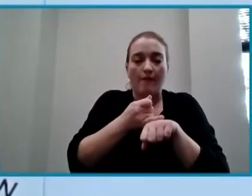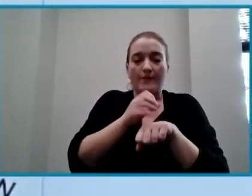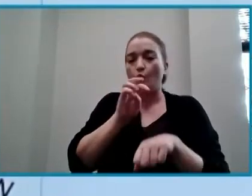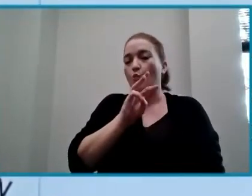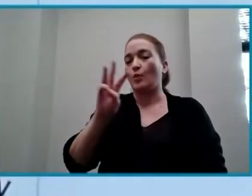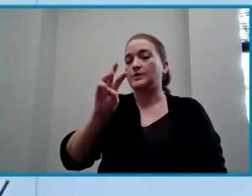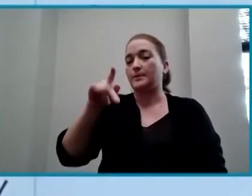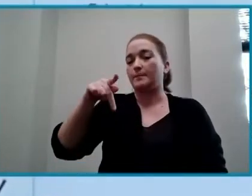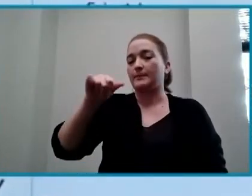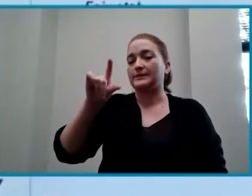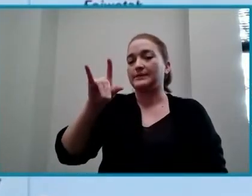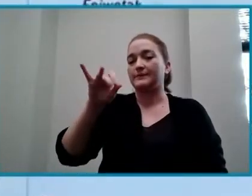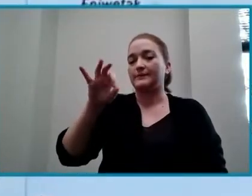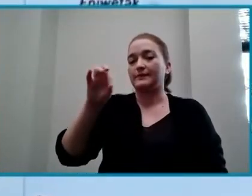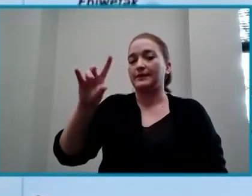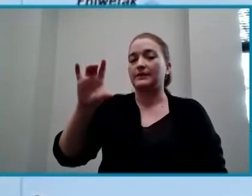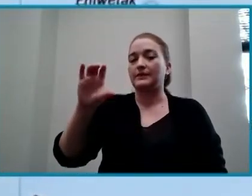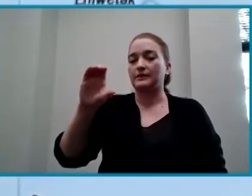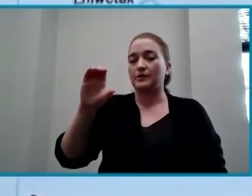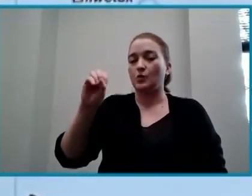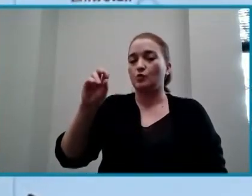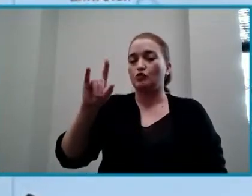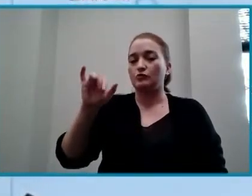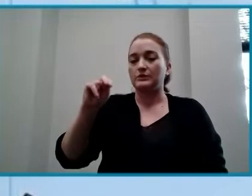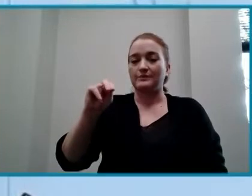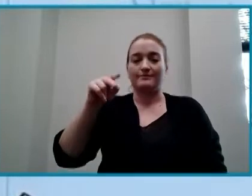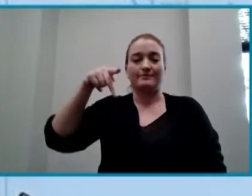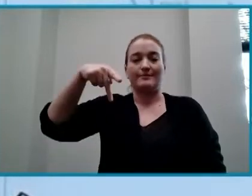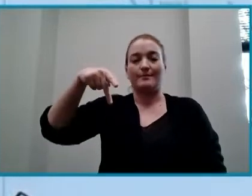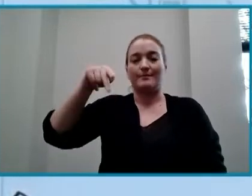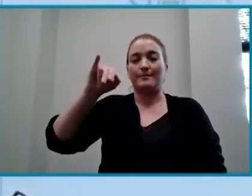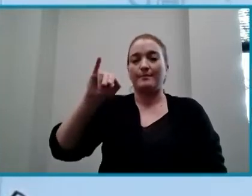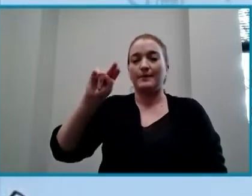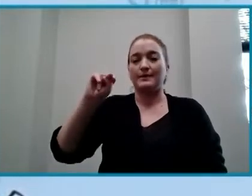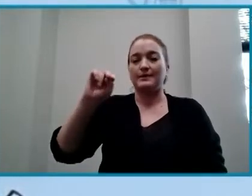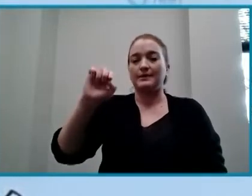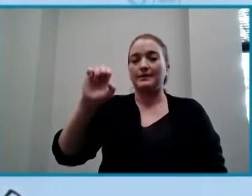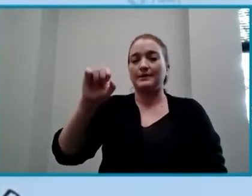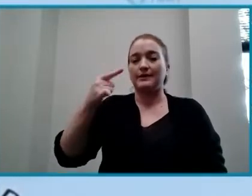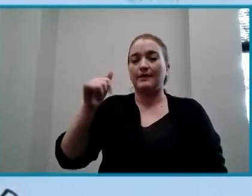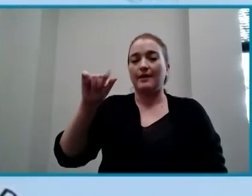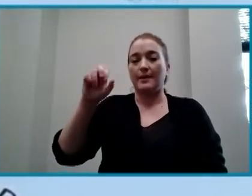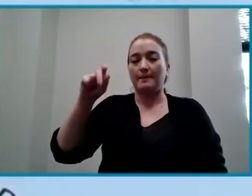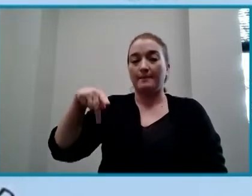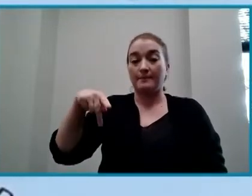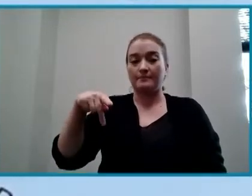Pingelap. Pingelap is part of a bigger state called Pohnpei in the country